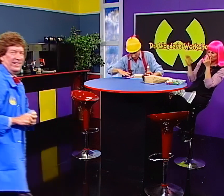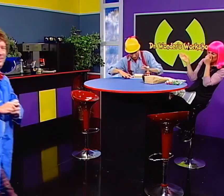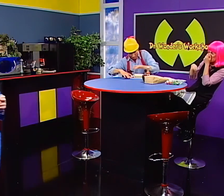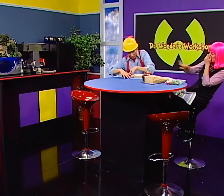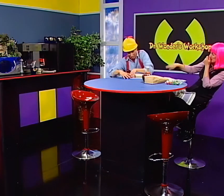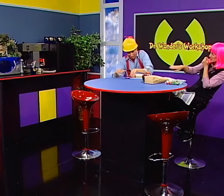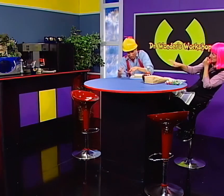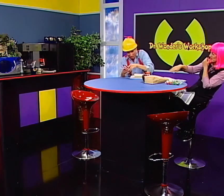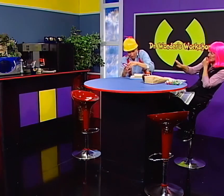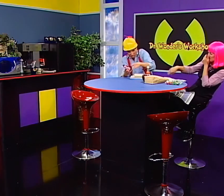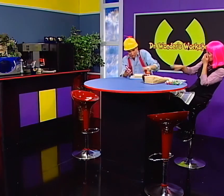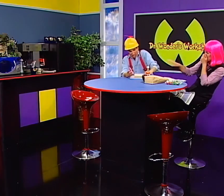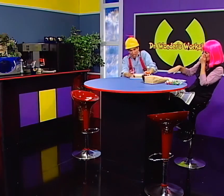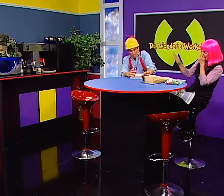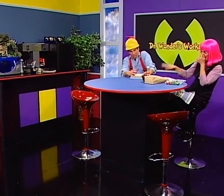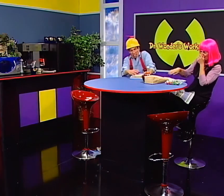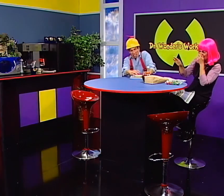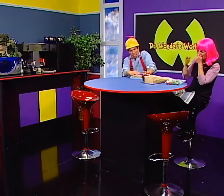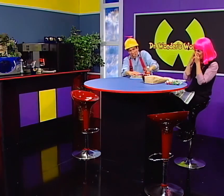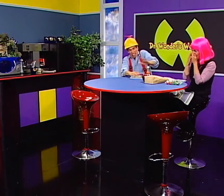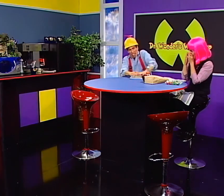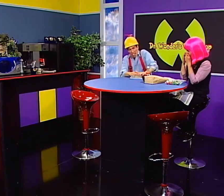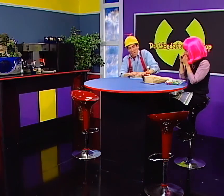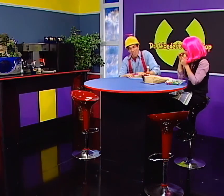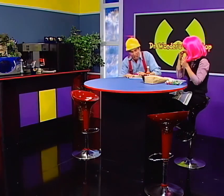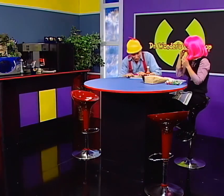OH! OH!